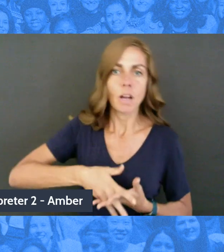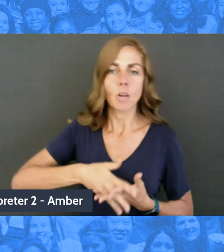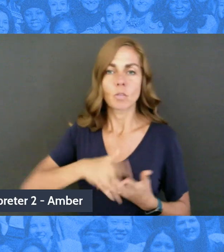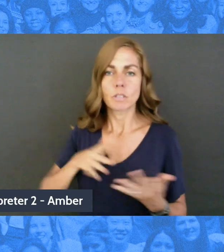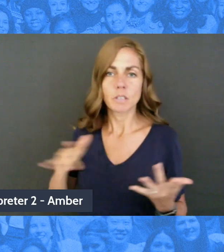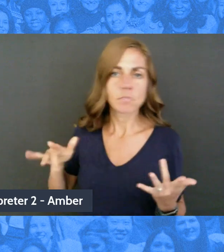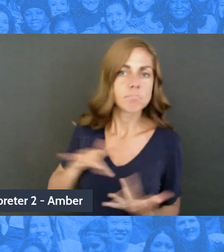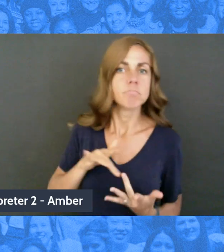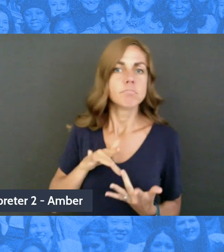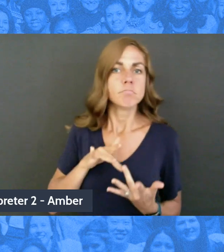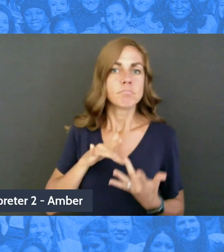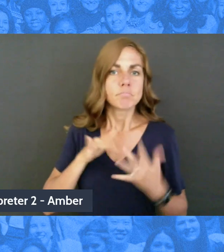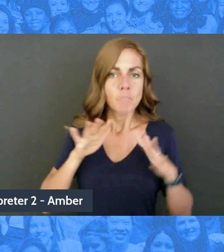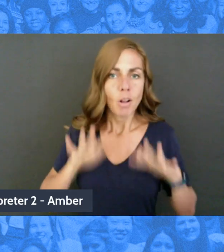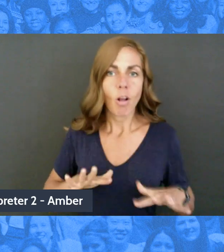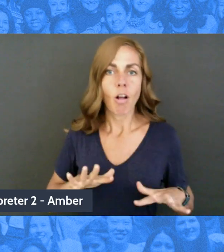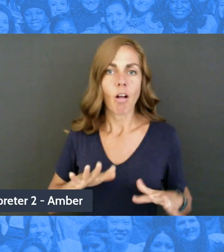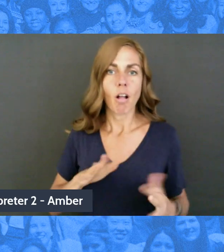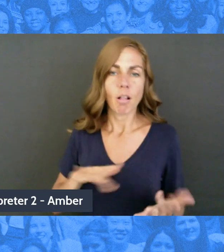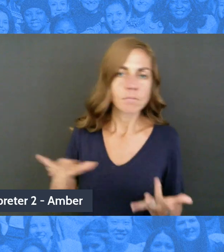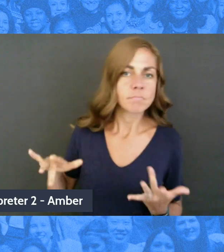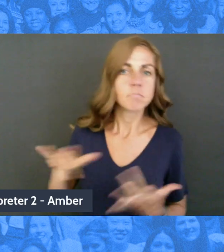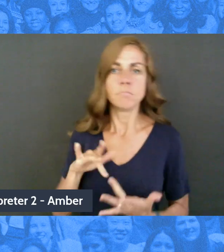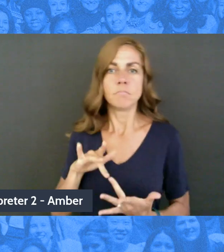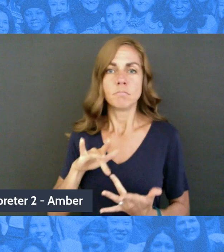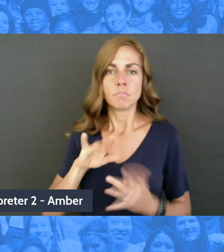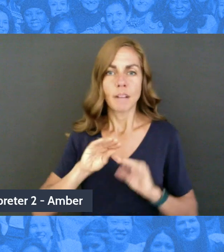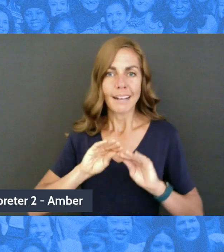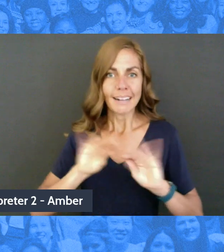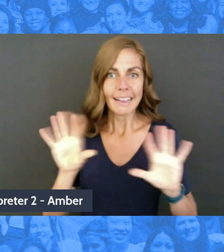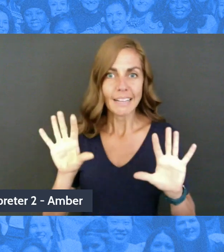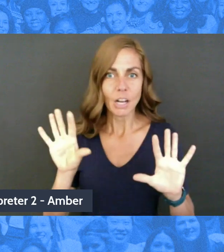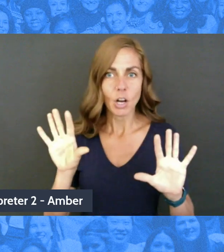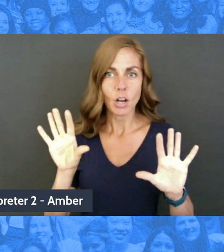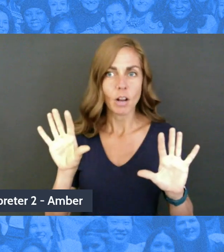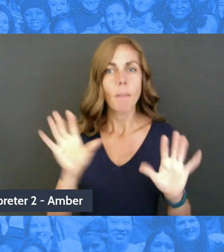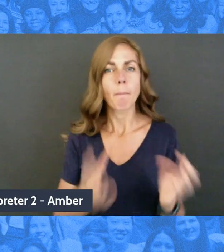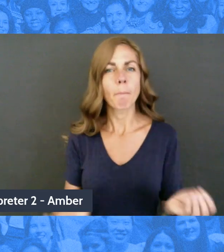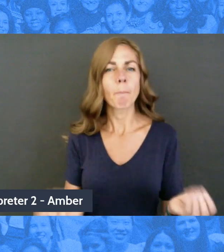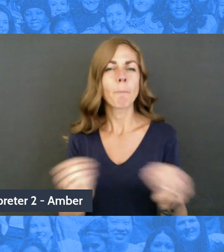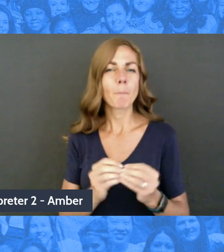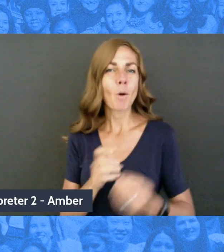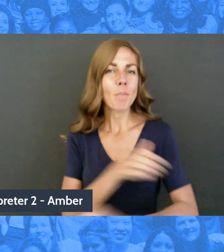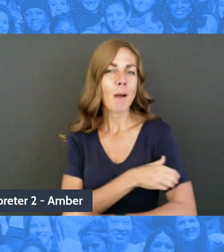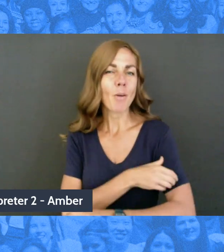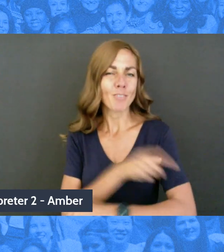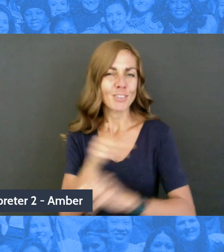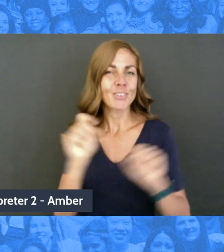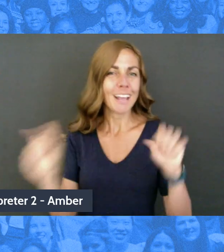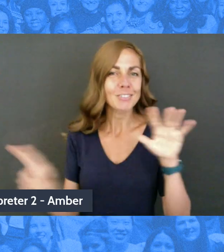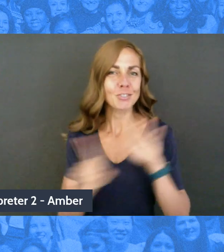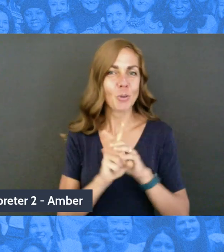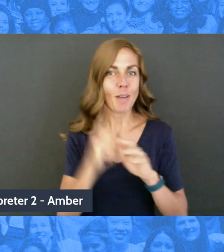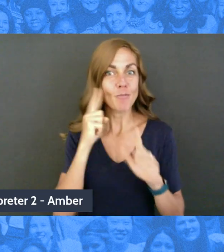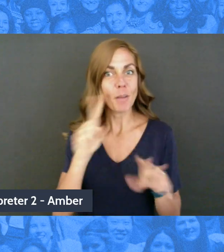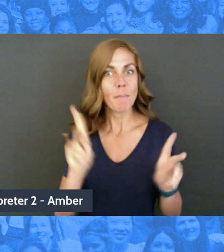the more powerfully you're able to show up for the people you serve. So keep that in mind.